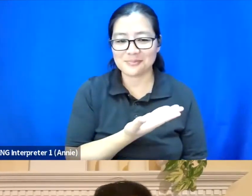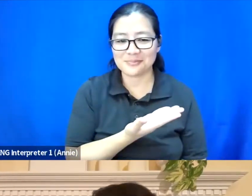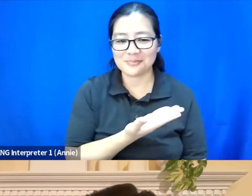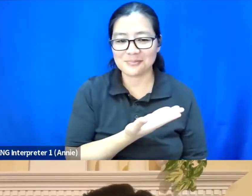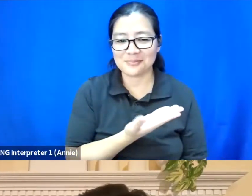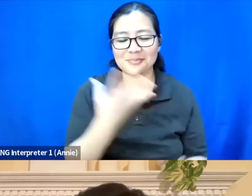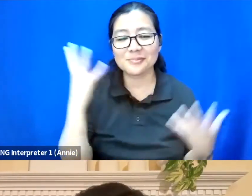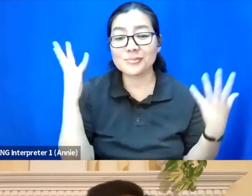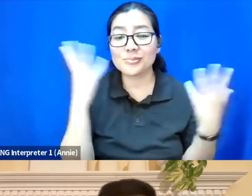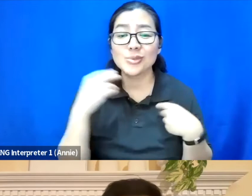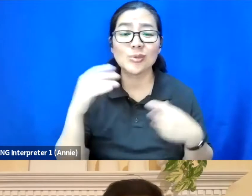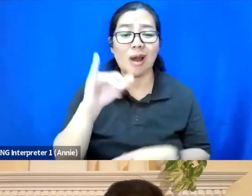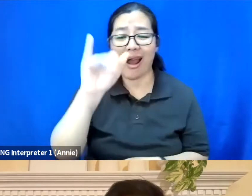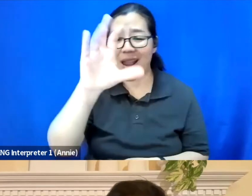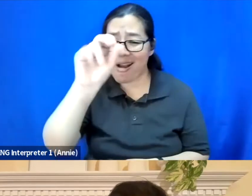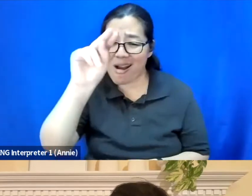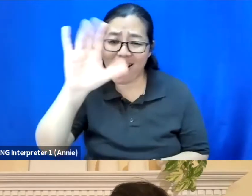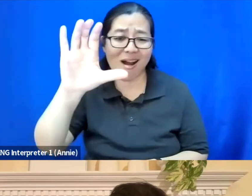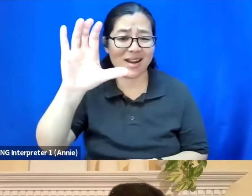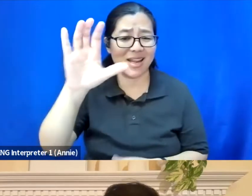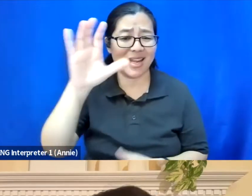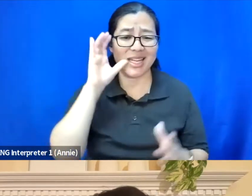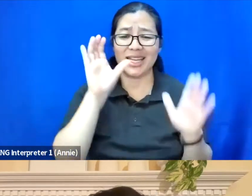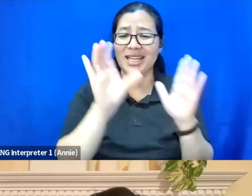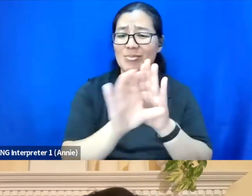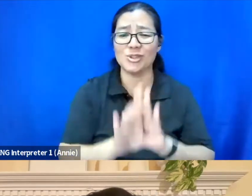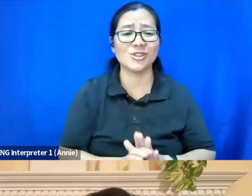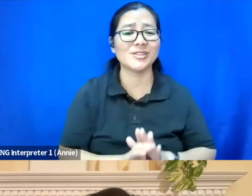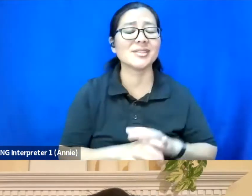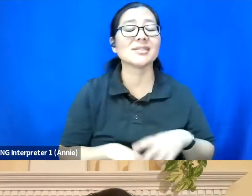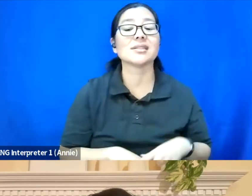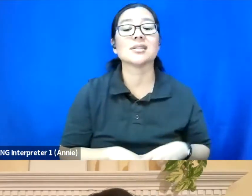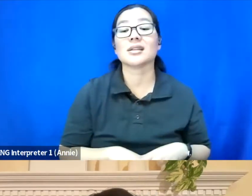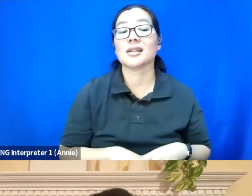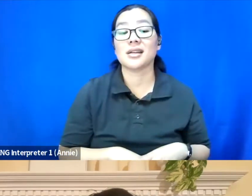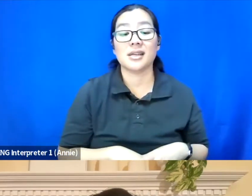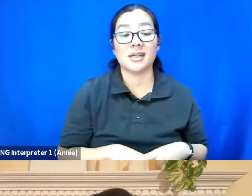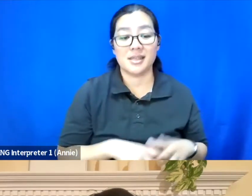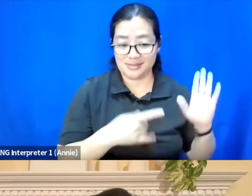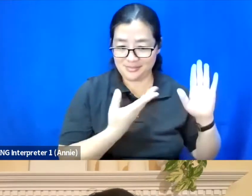every big idea that I wanted to convey about hallucinogenics or EMDR